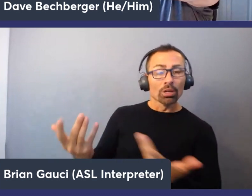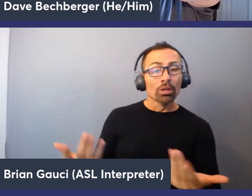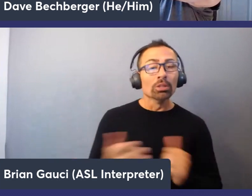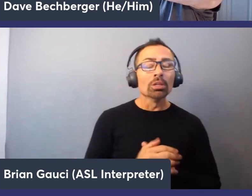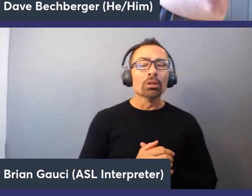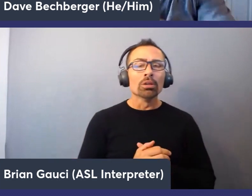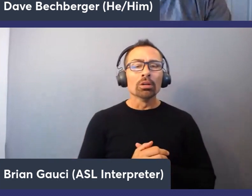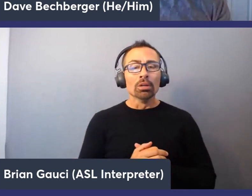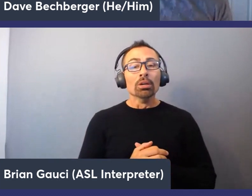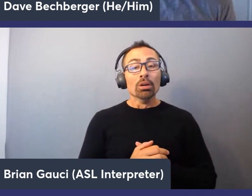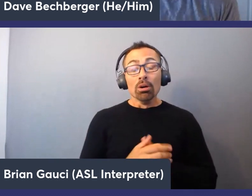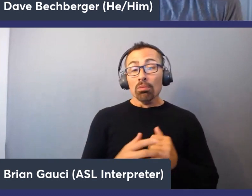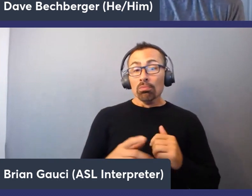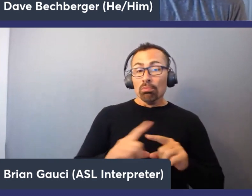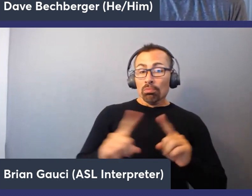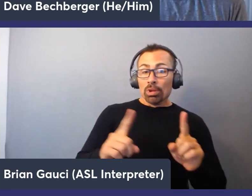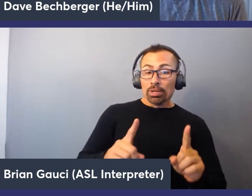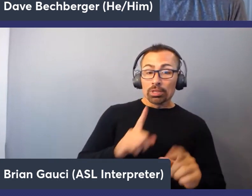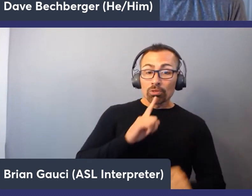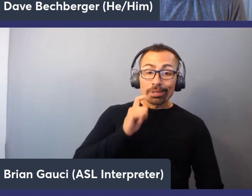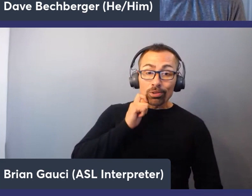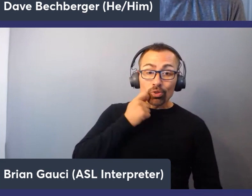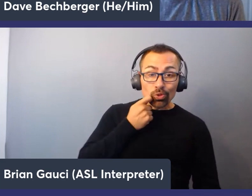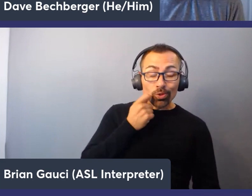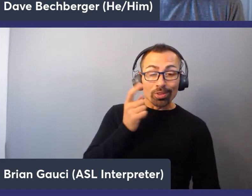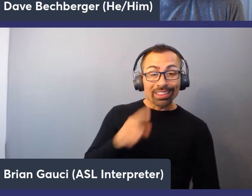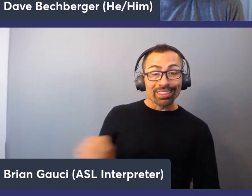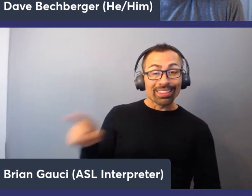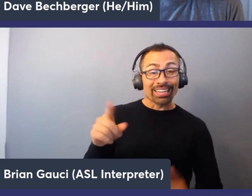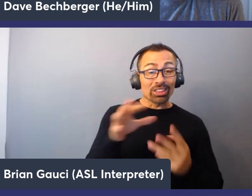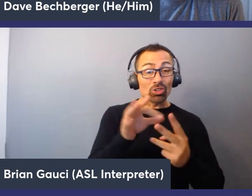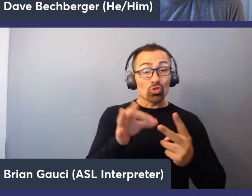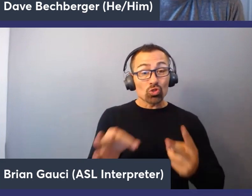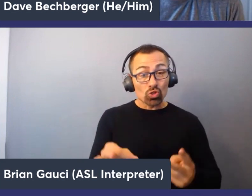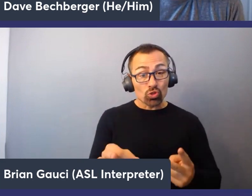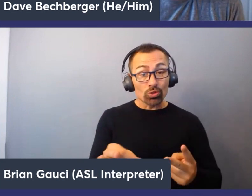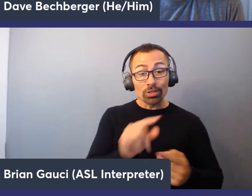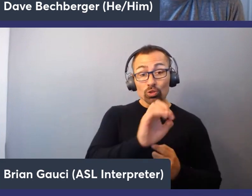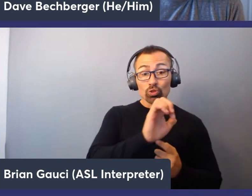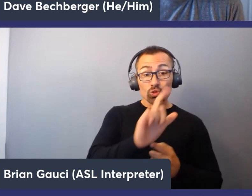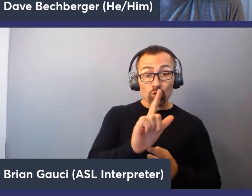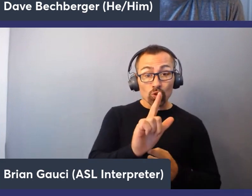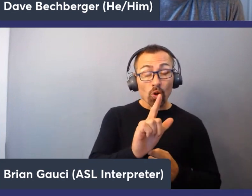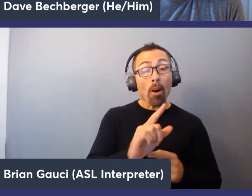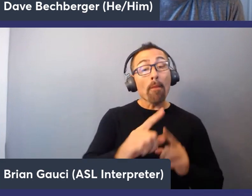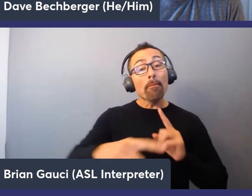to use the query language that makes sense for how they're trying to structure their graph database.